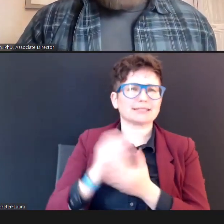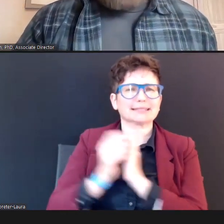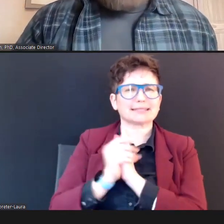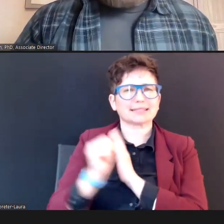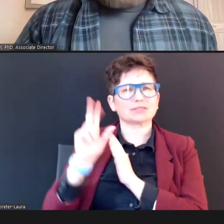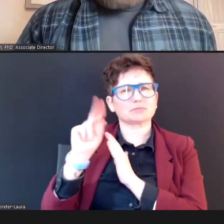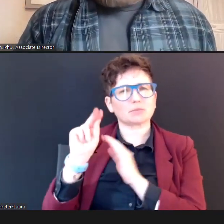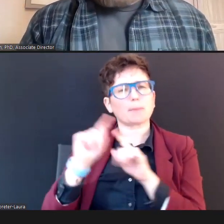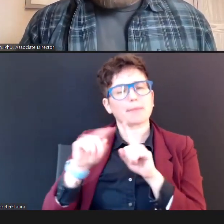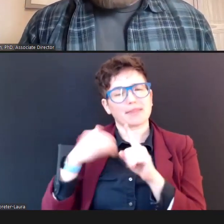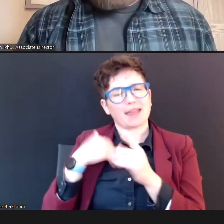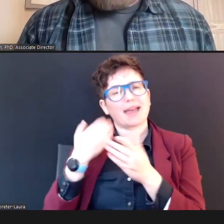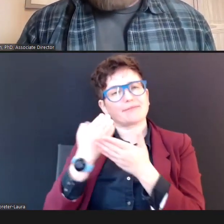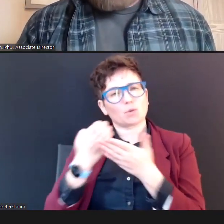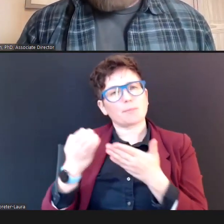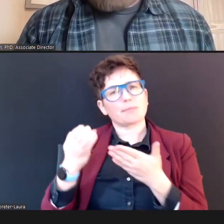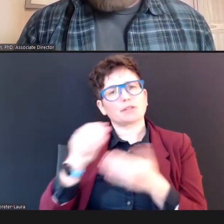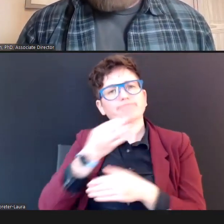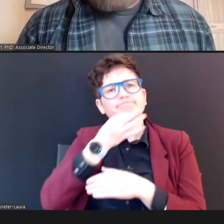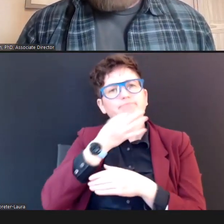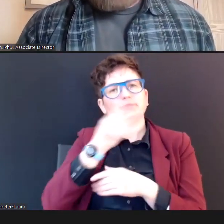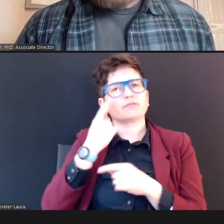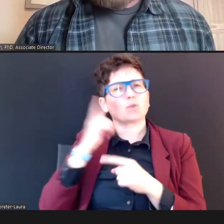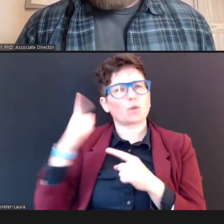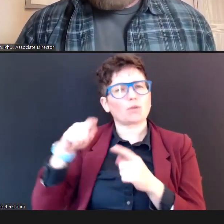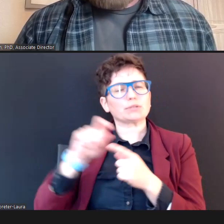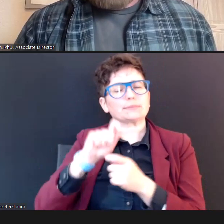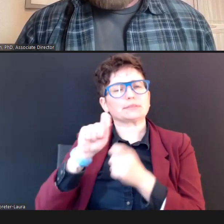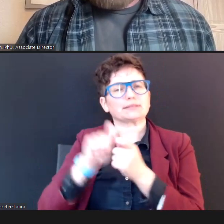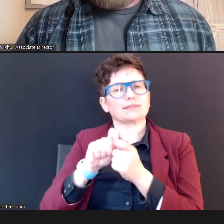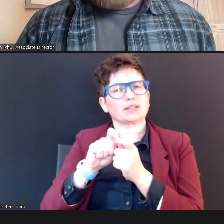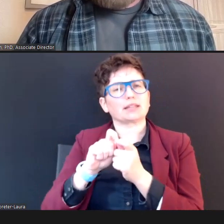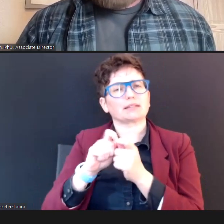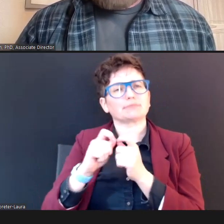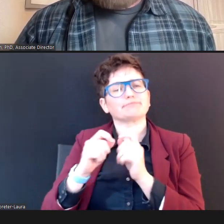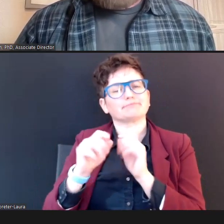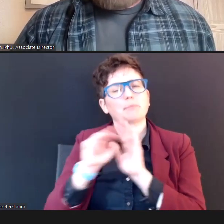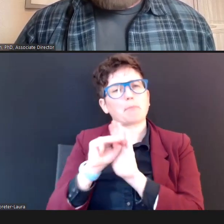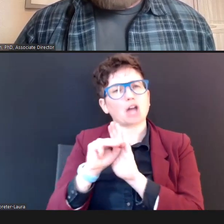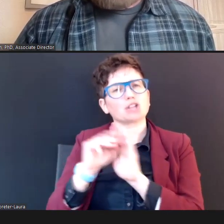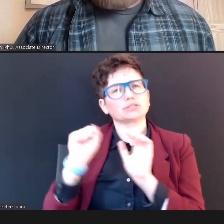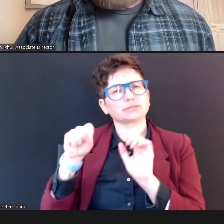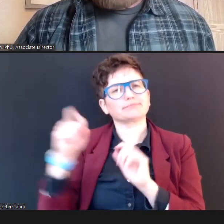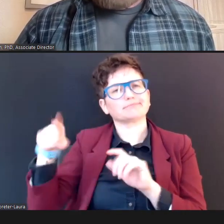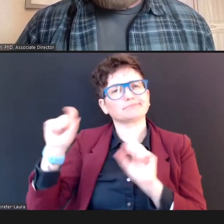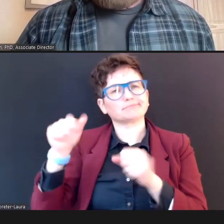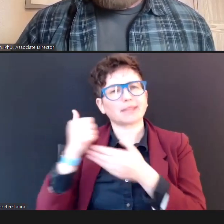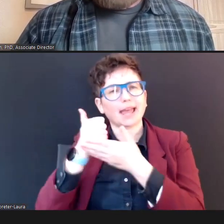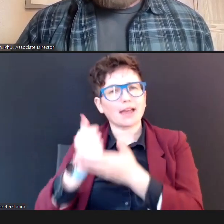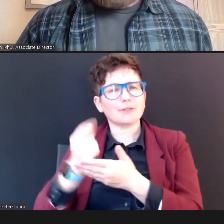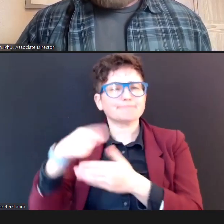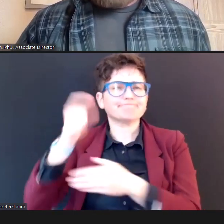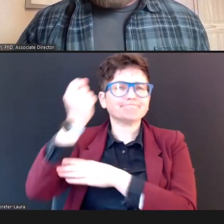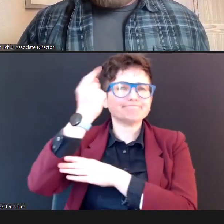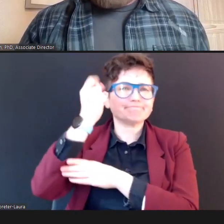equipment expertise for those particular models and so they can absolutely help